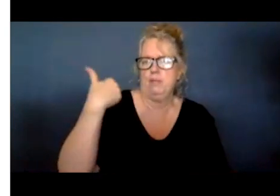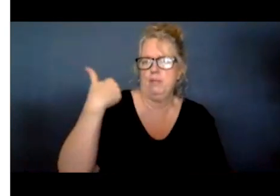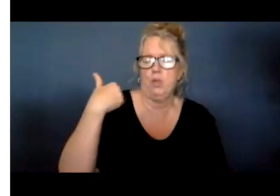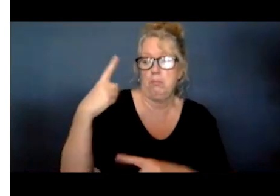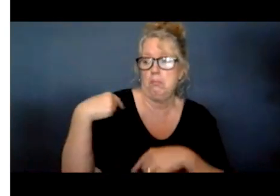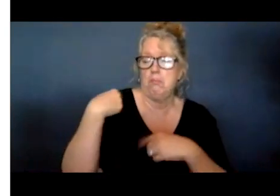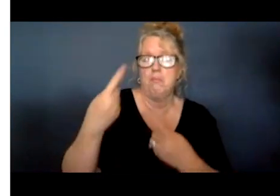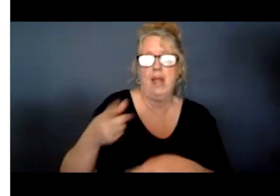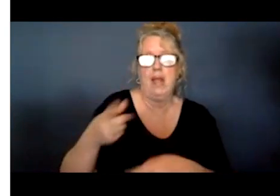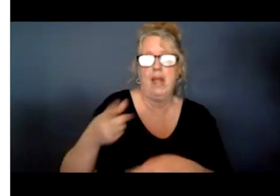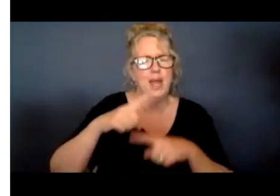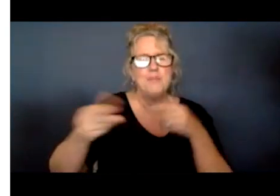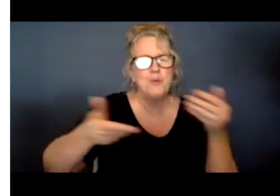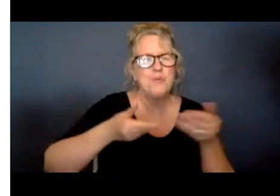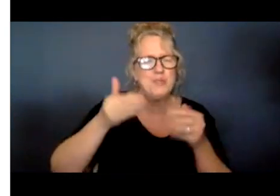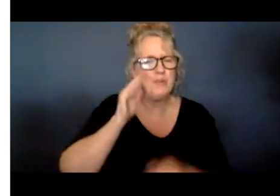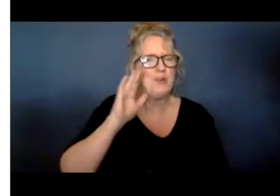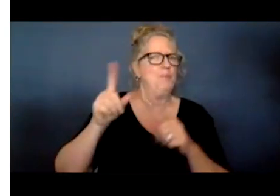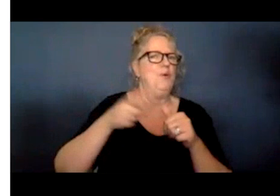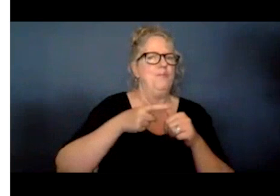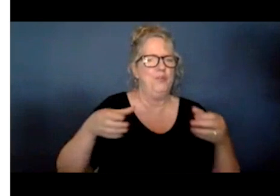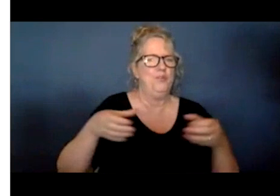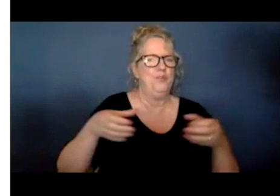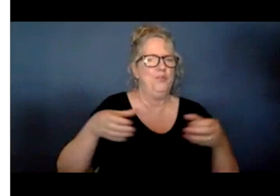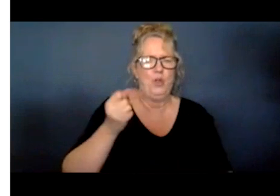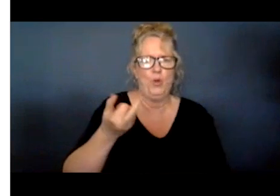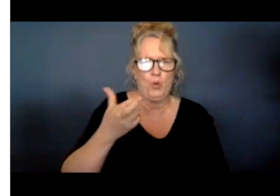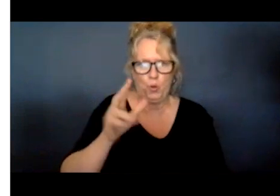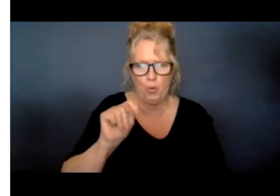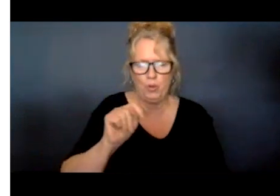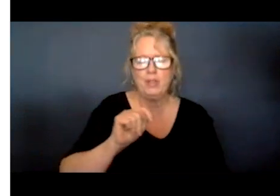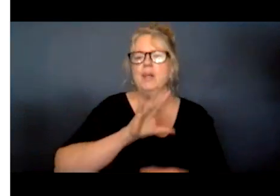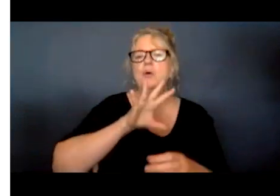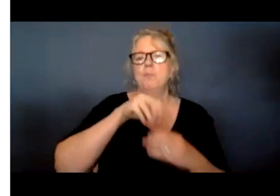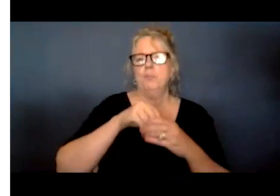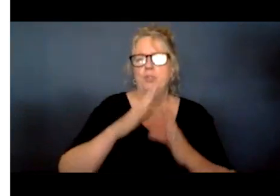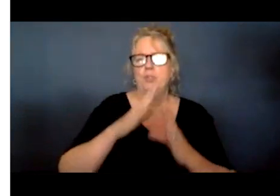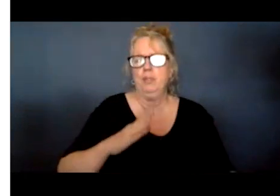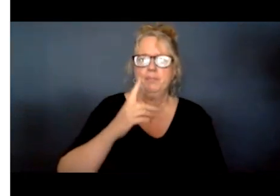we’ve welcomed our first pilot cohort, which includes participants with a wide range of